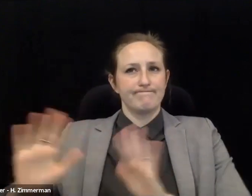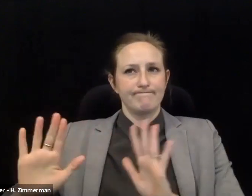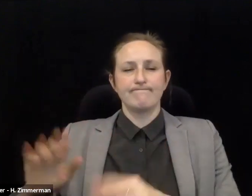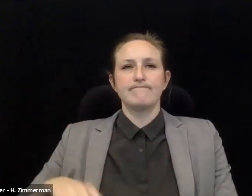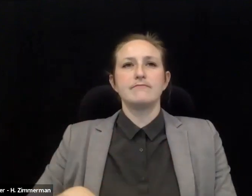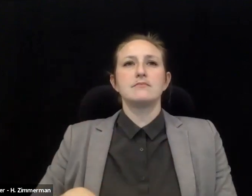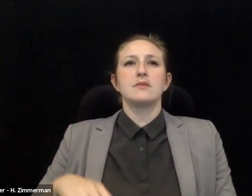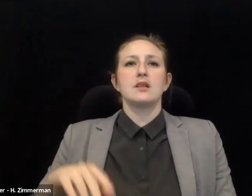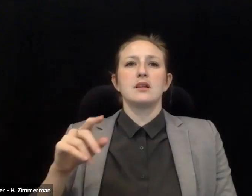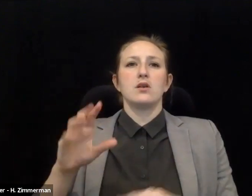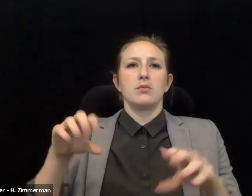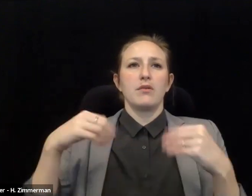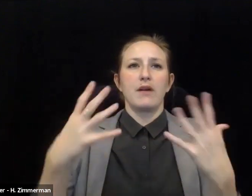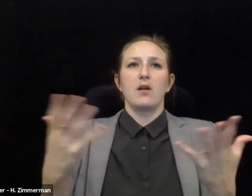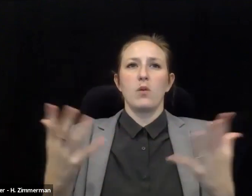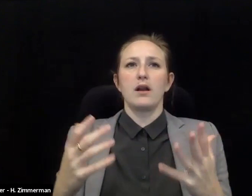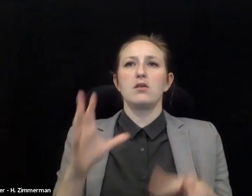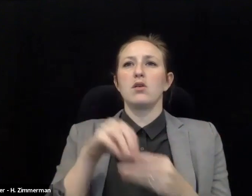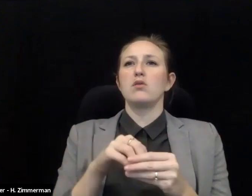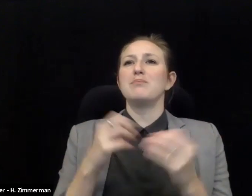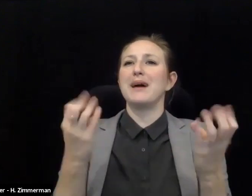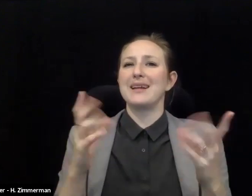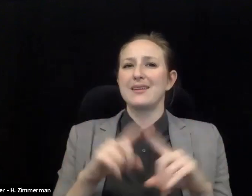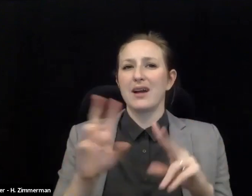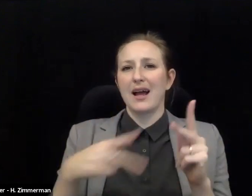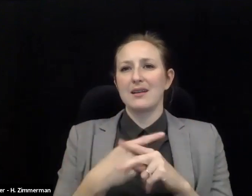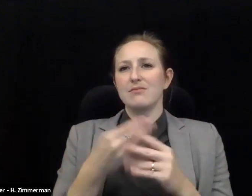I included a lot of other types of materials. And so we